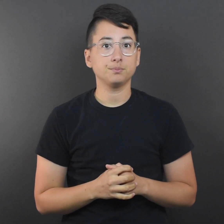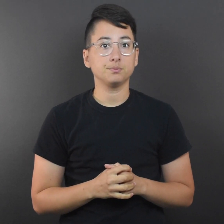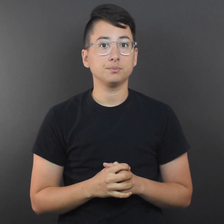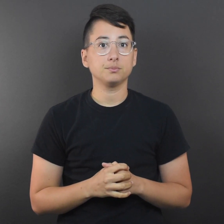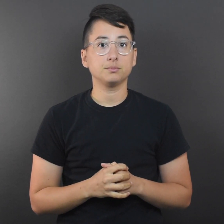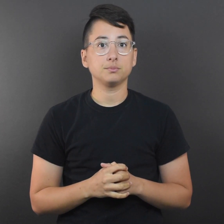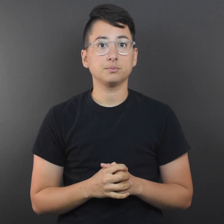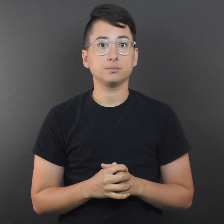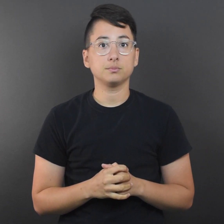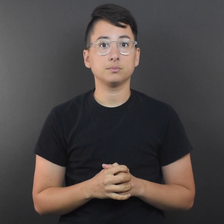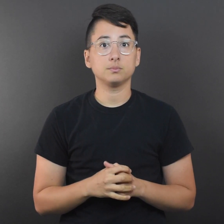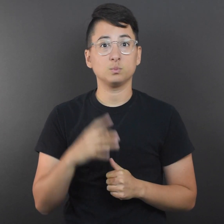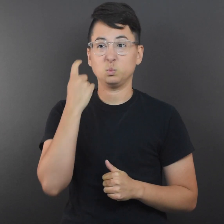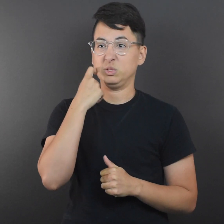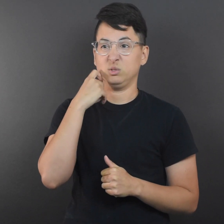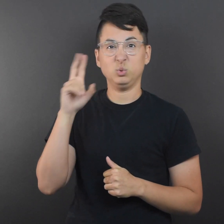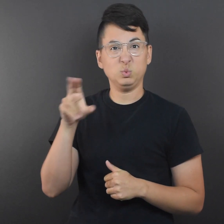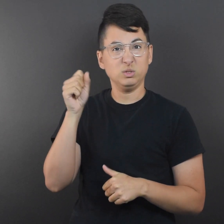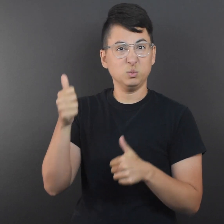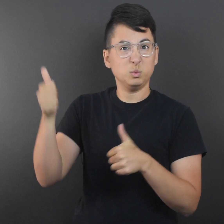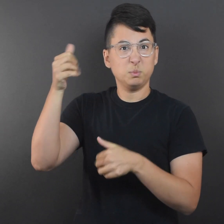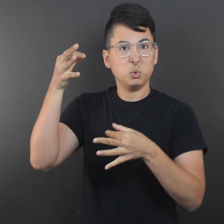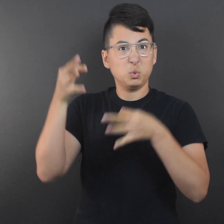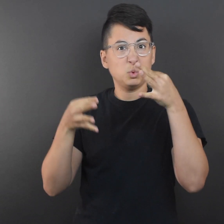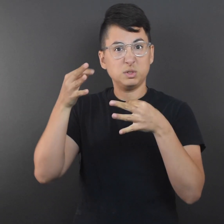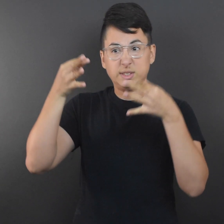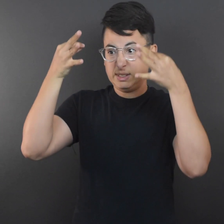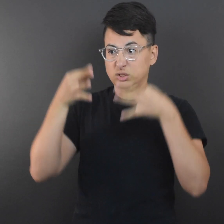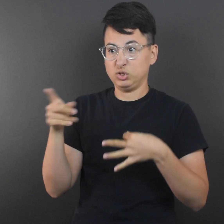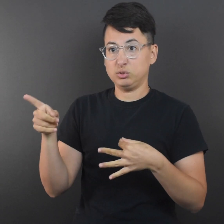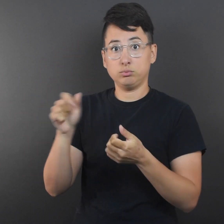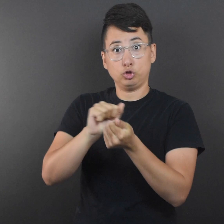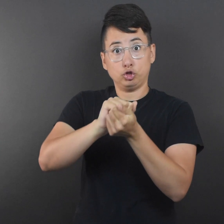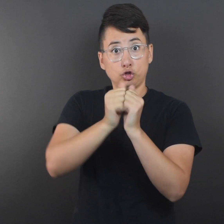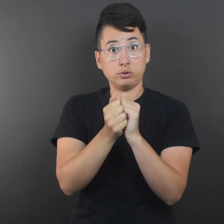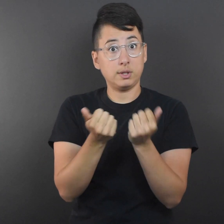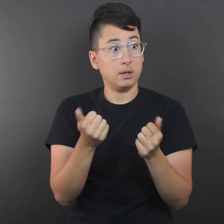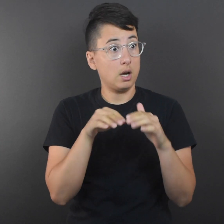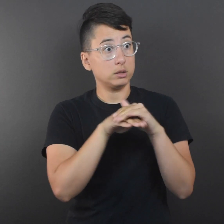The recent Supreme Court decision does not change access to abortion in Minnesota